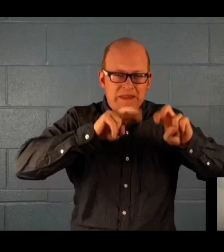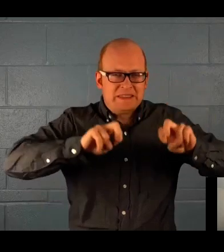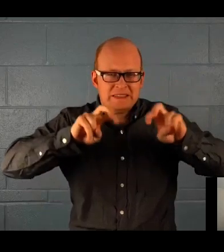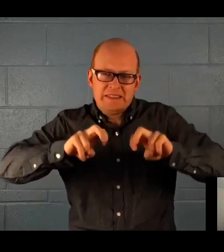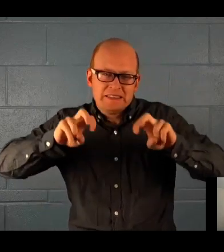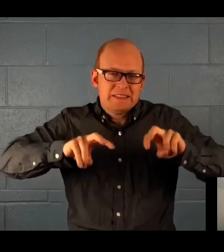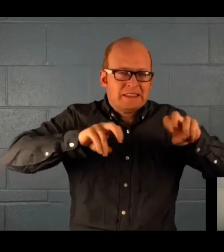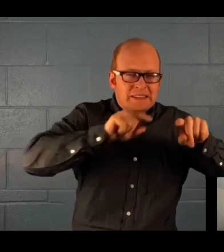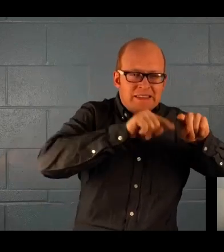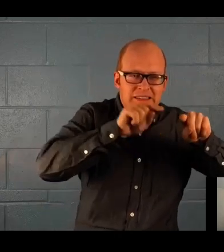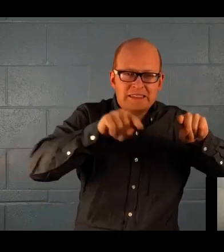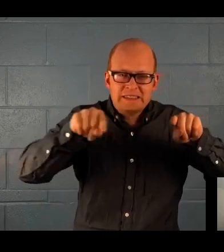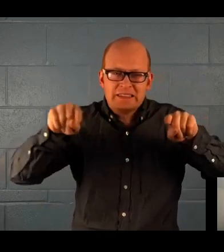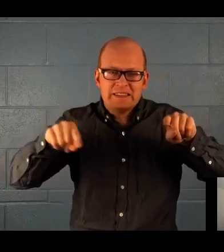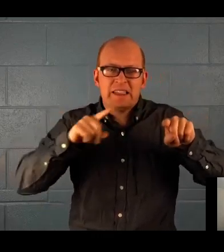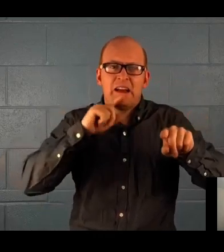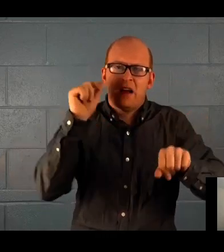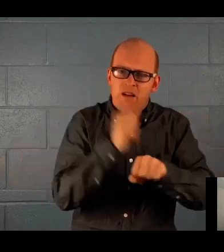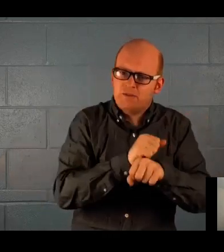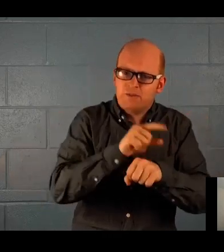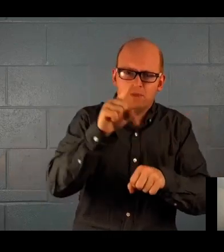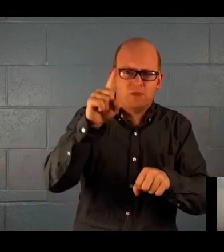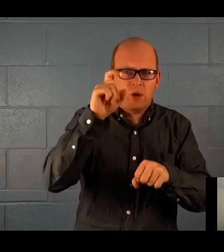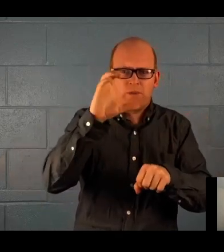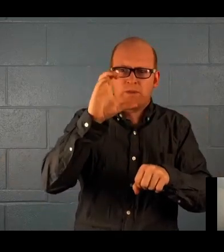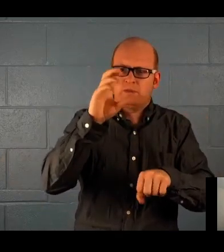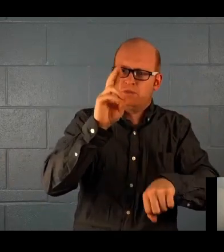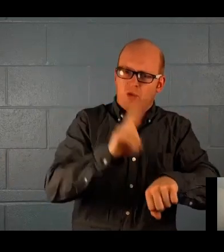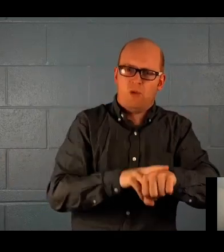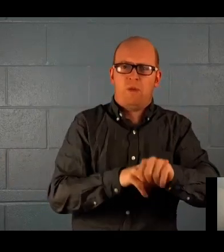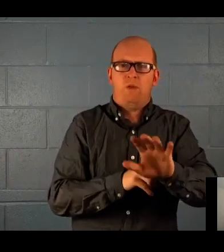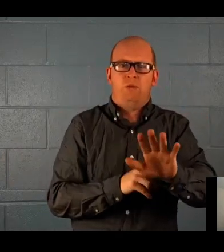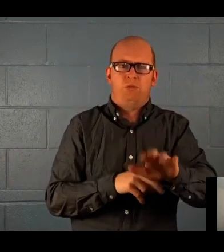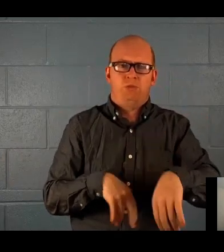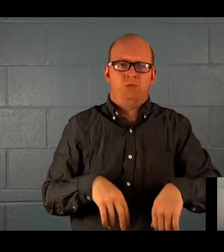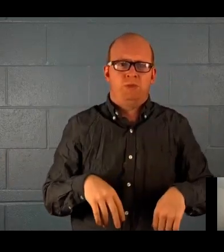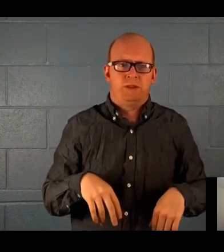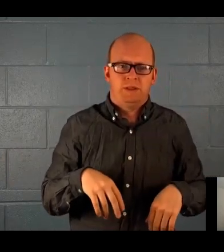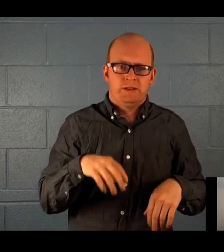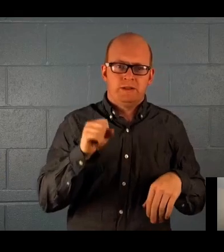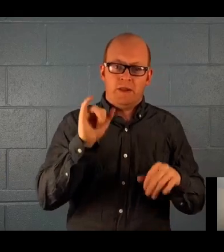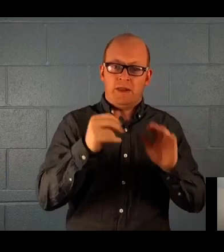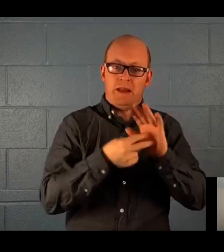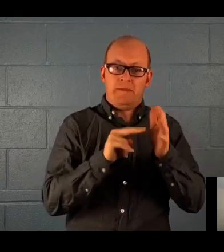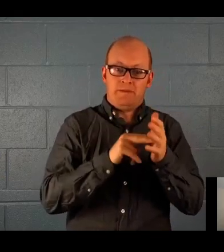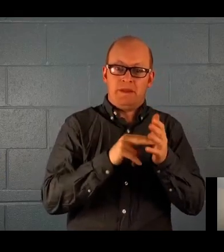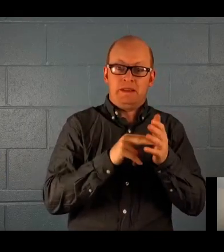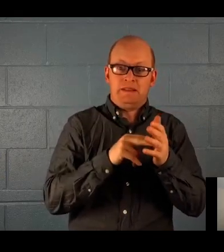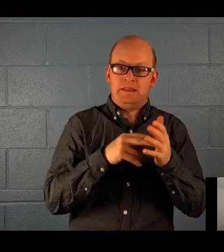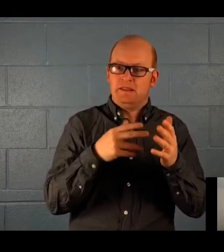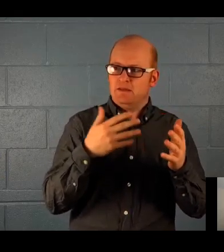And so this means a lot from a regulatory standpoint. That these dual AAV vectors may be actually safe for use